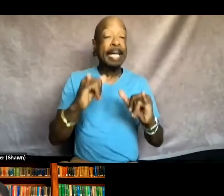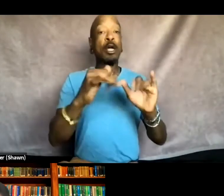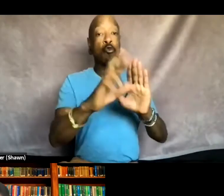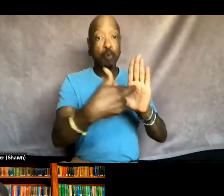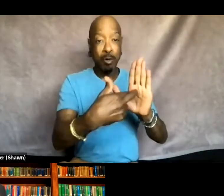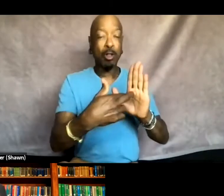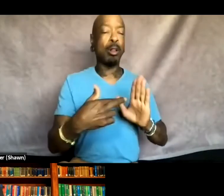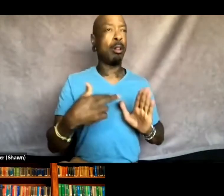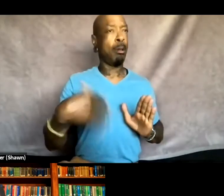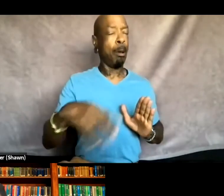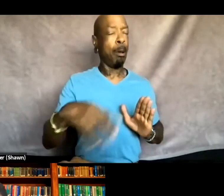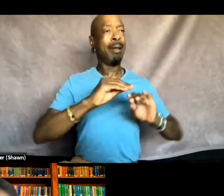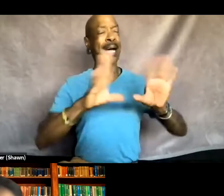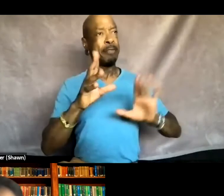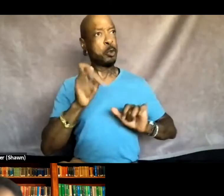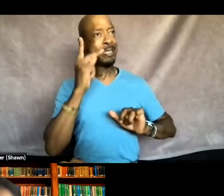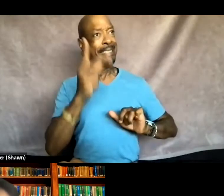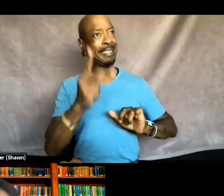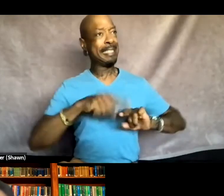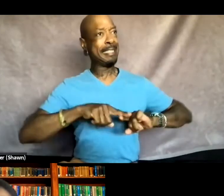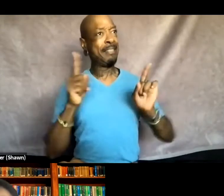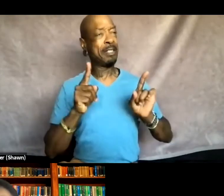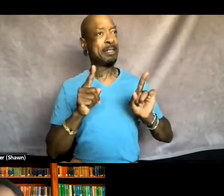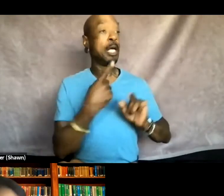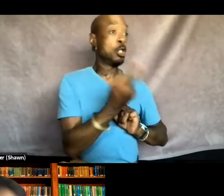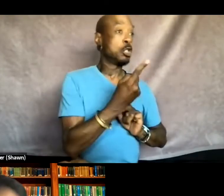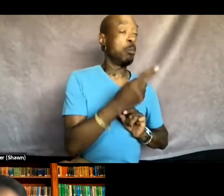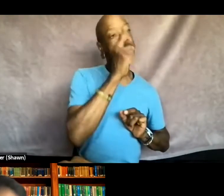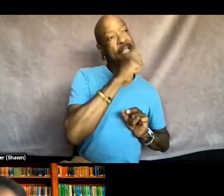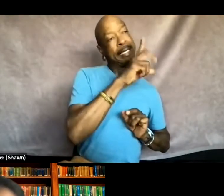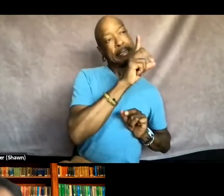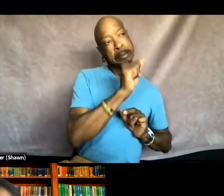Keah Brown: You can see the difference between someone putting on disability and someone